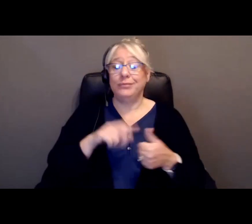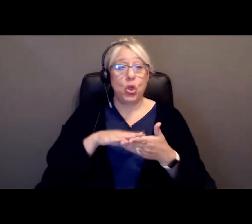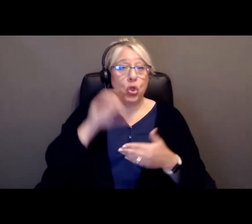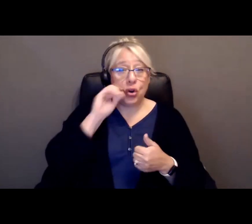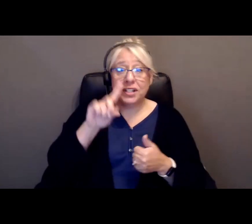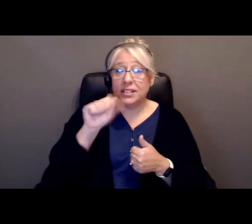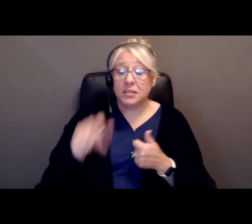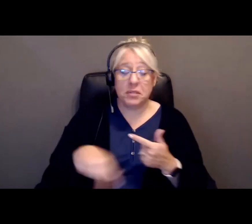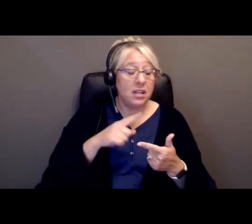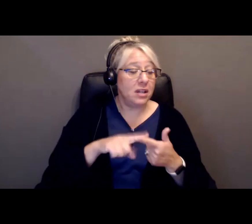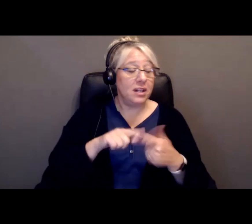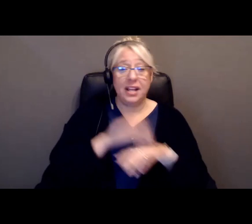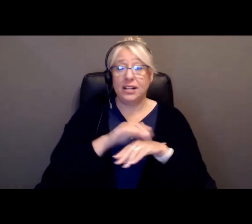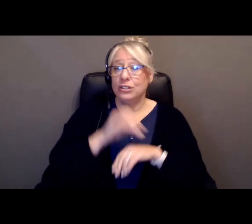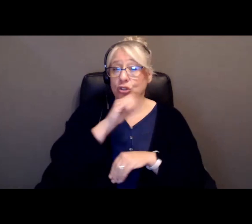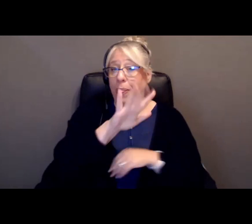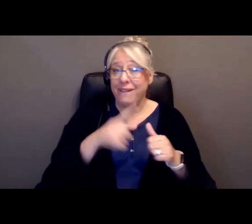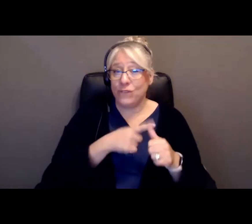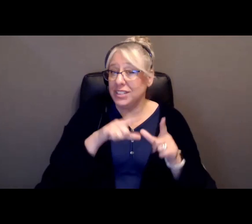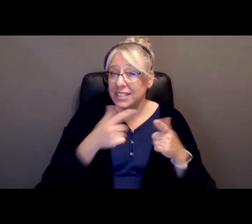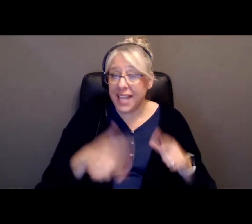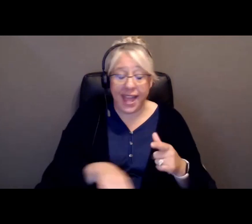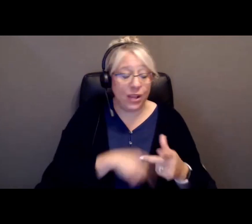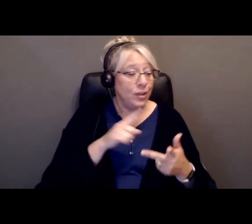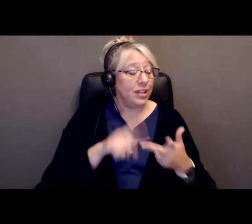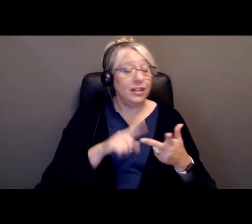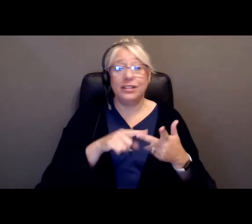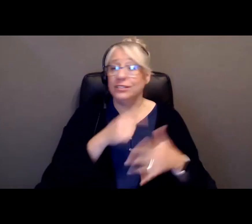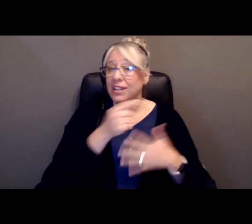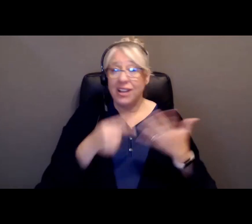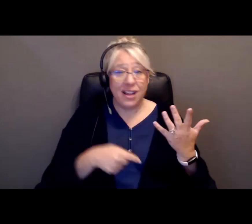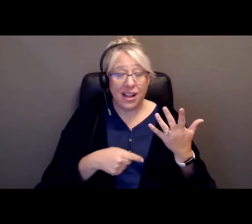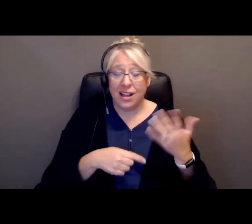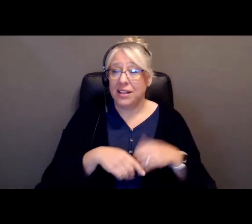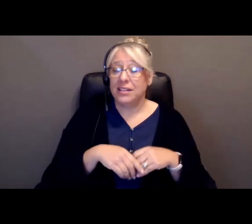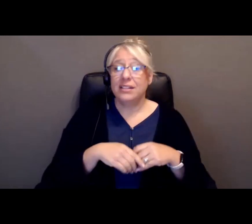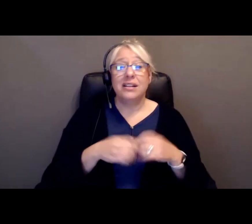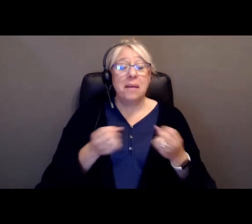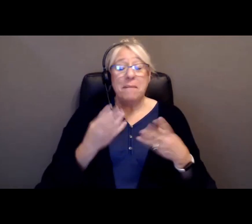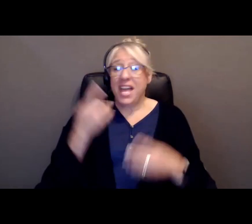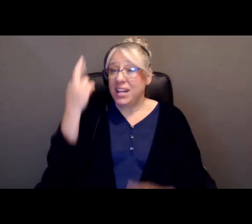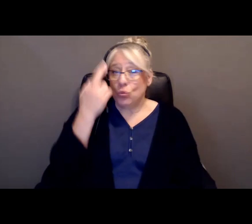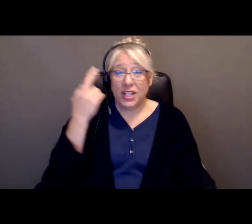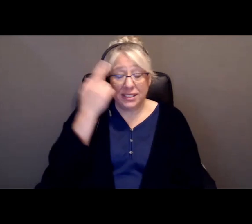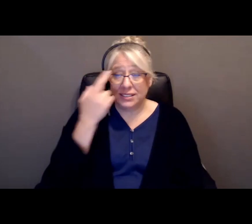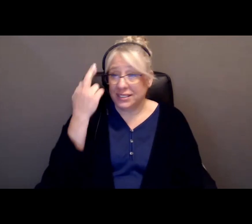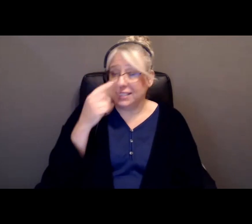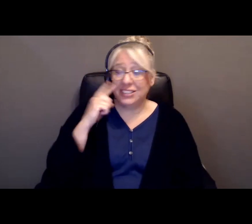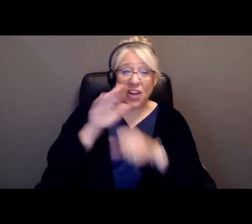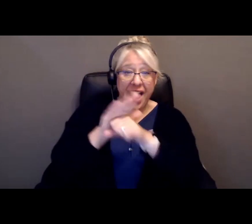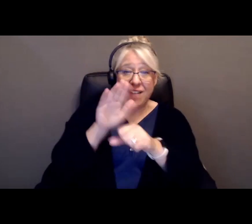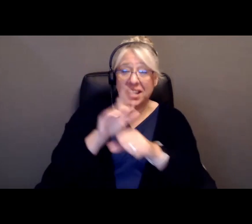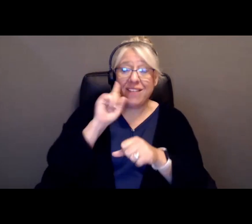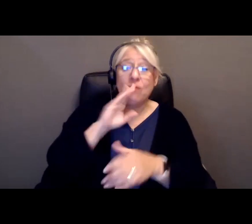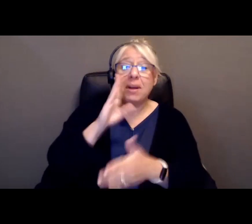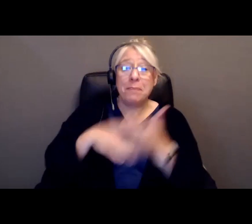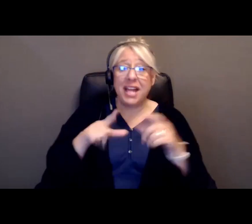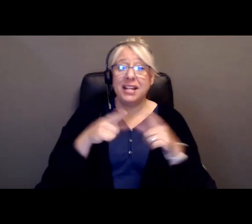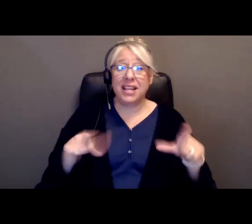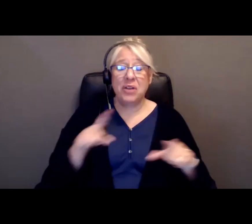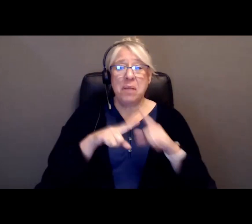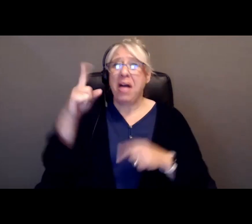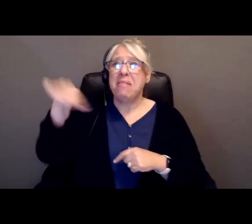English as a first language. A lot of reasons to do that but it was received as sort of insulting